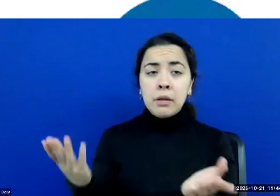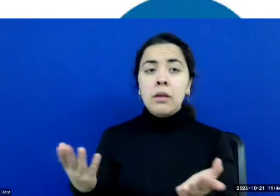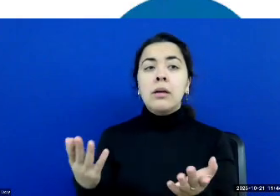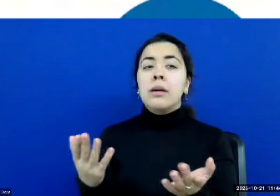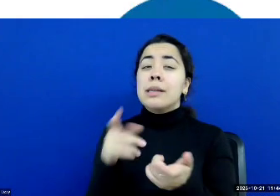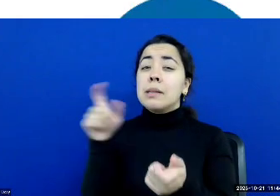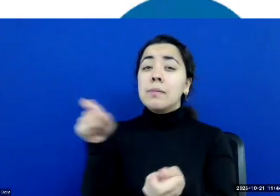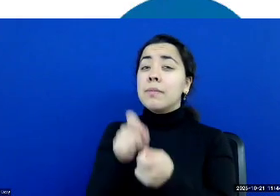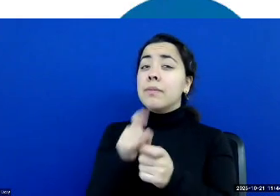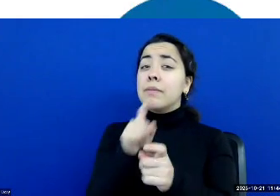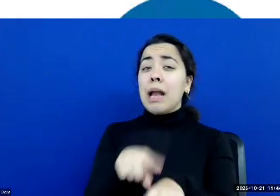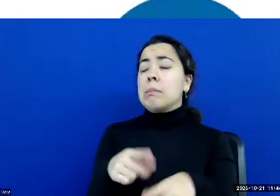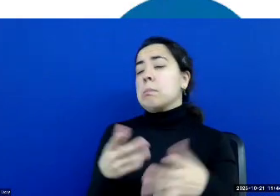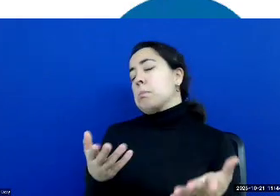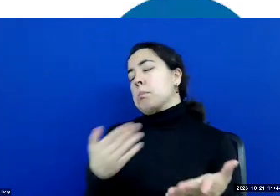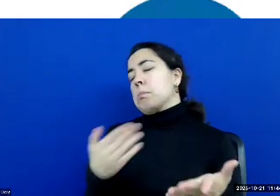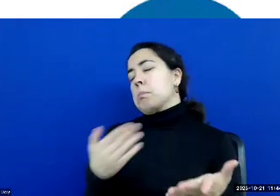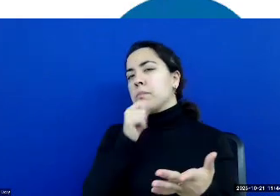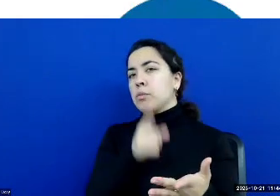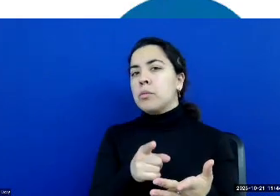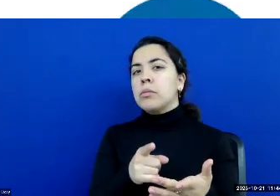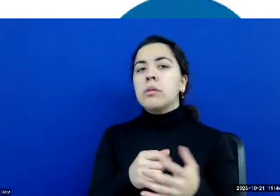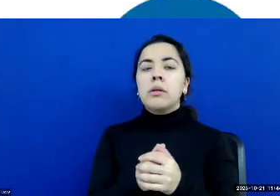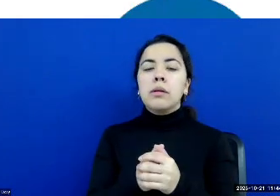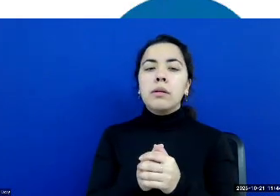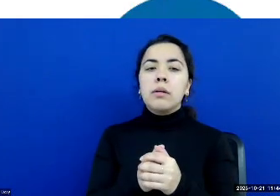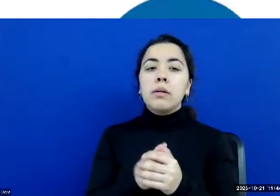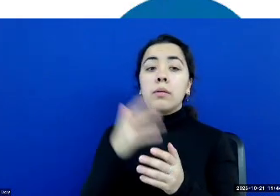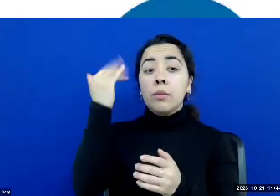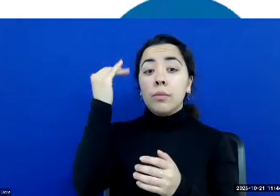Kathleen DeForest: I don't know that there's a specific answer to that, either.